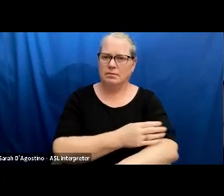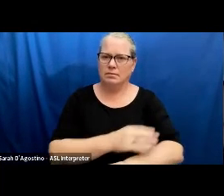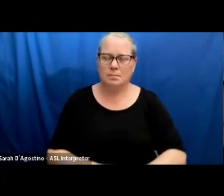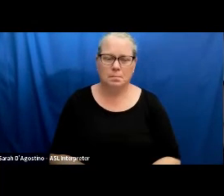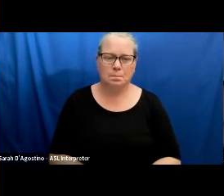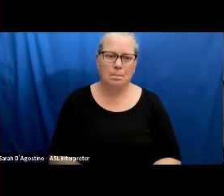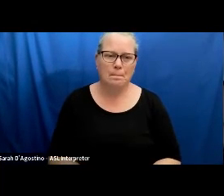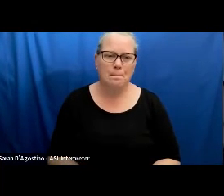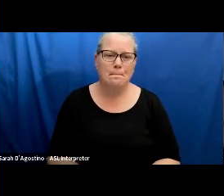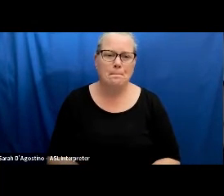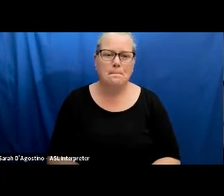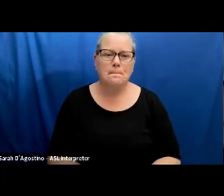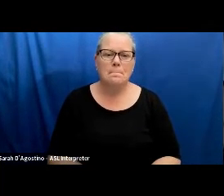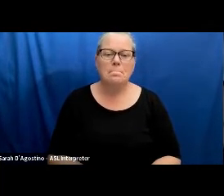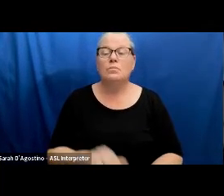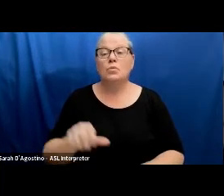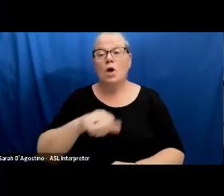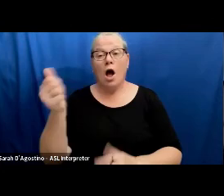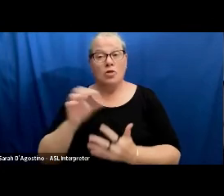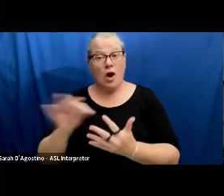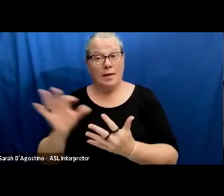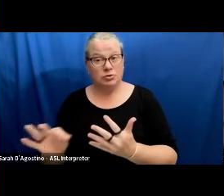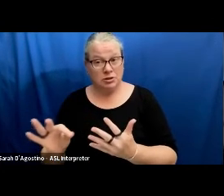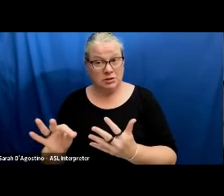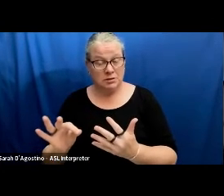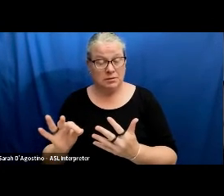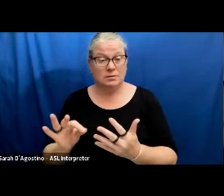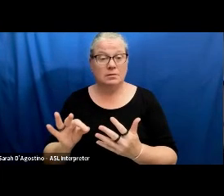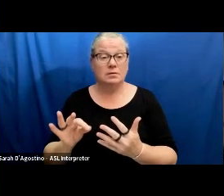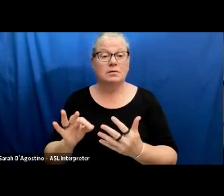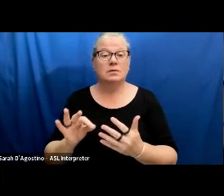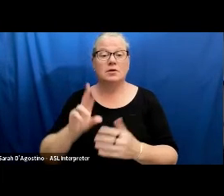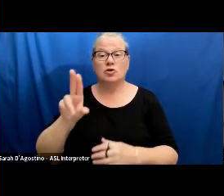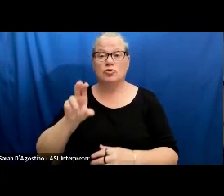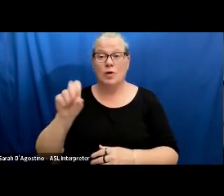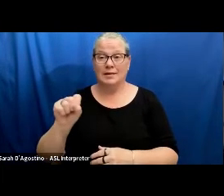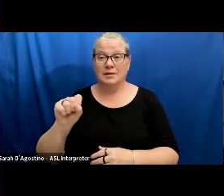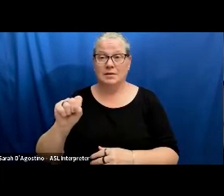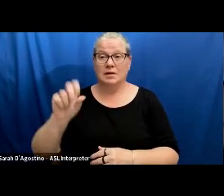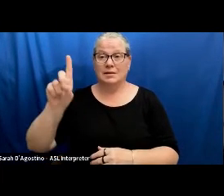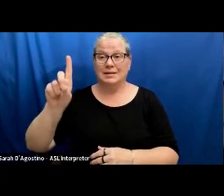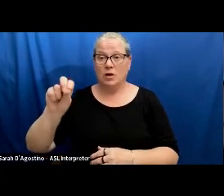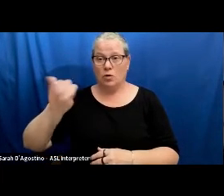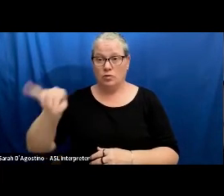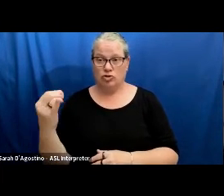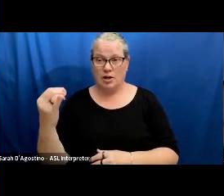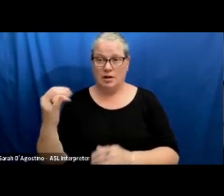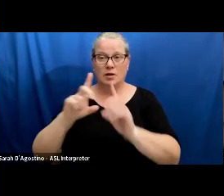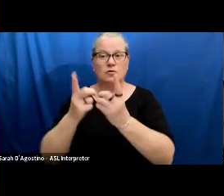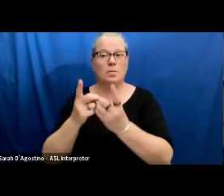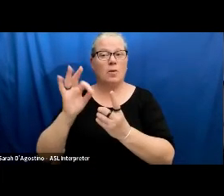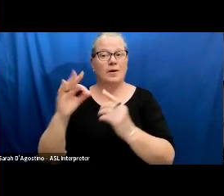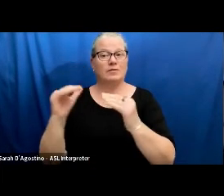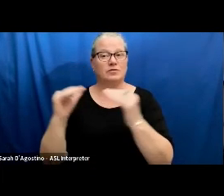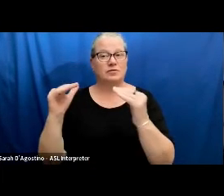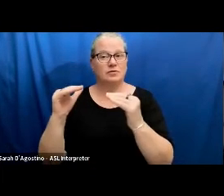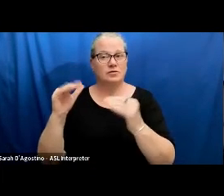another option is to file with the united states department of justice voting section it is a